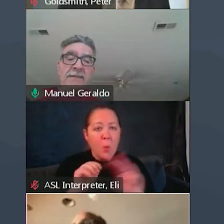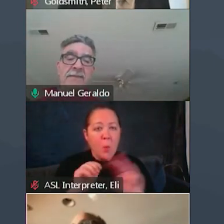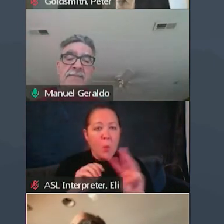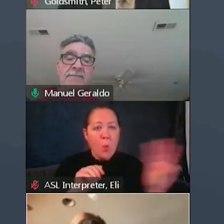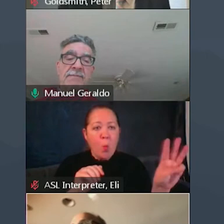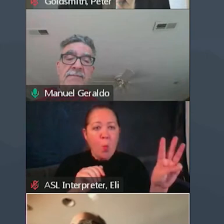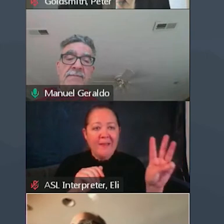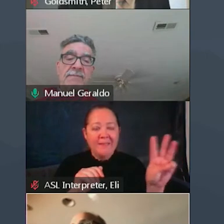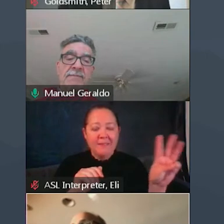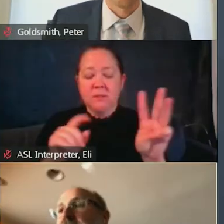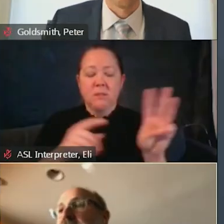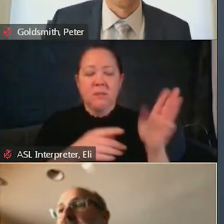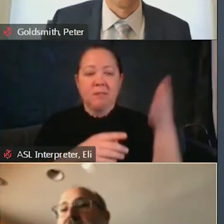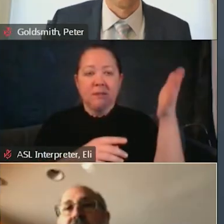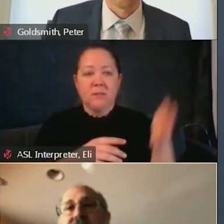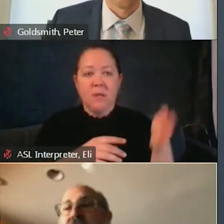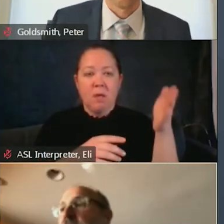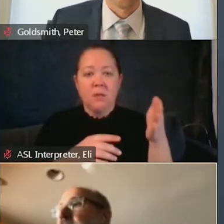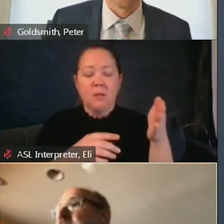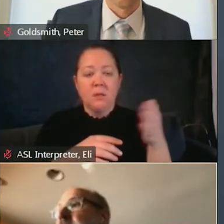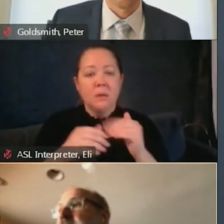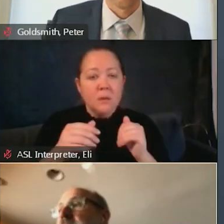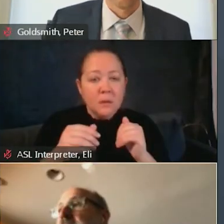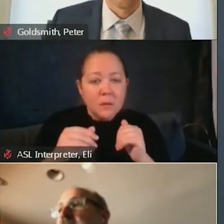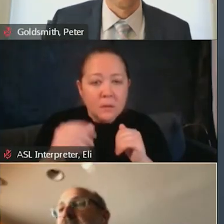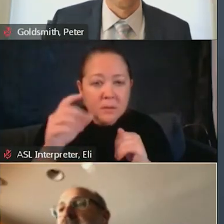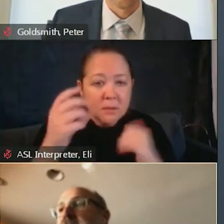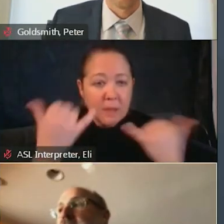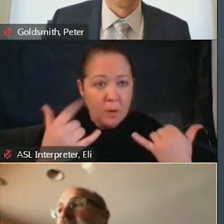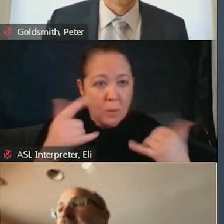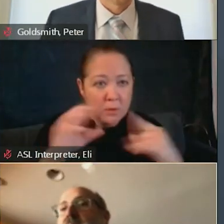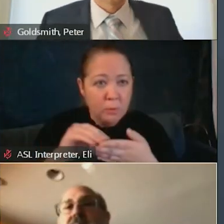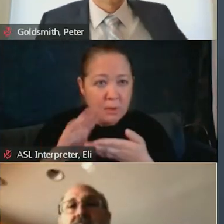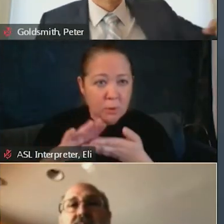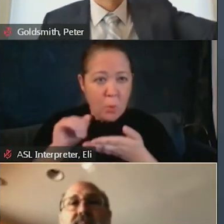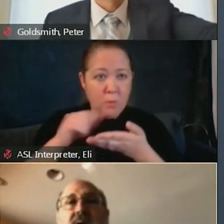that access to our bank street from ADIs road is limited to a right in and right out movement.